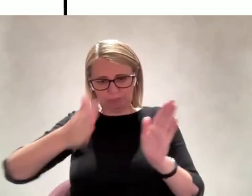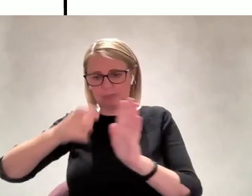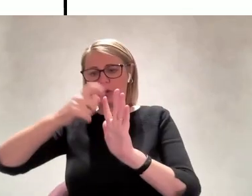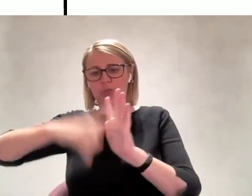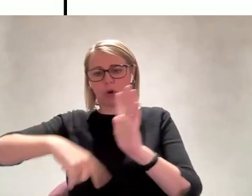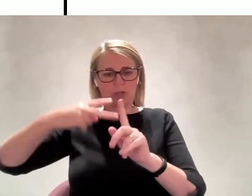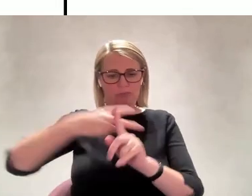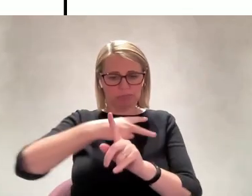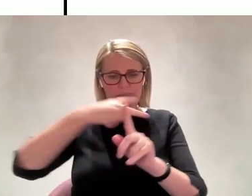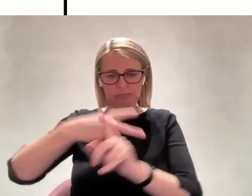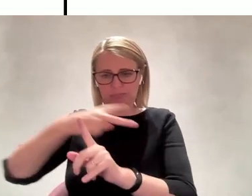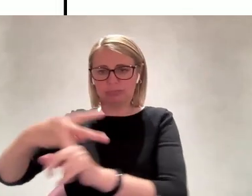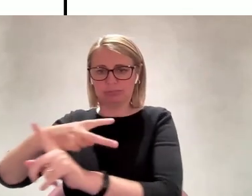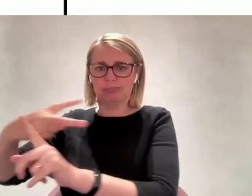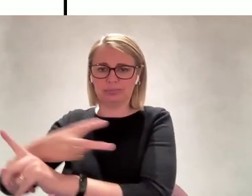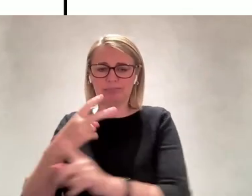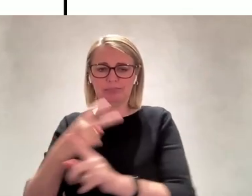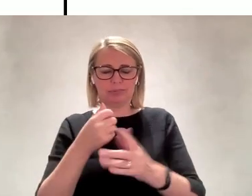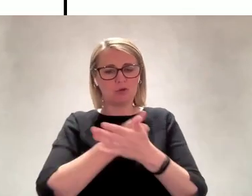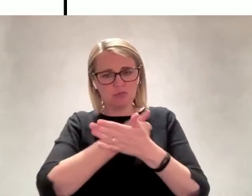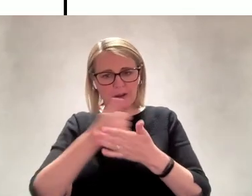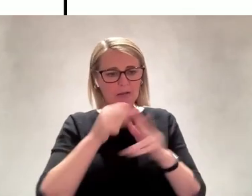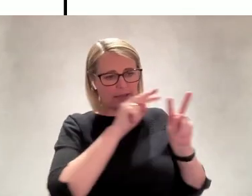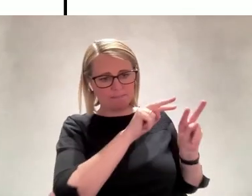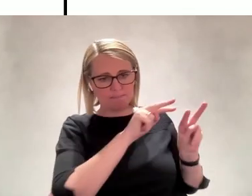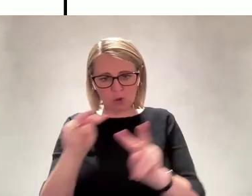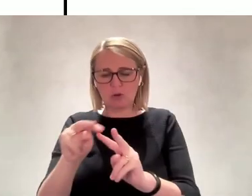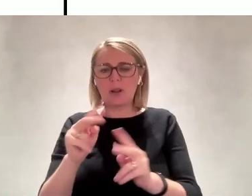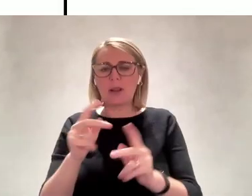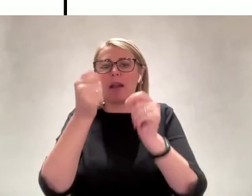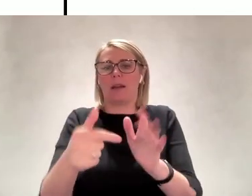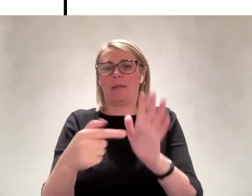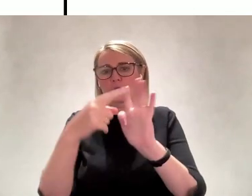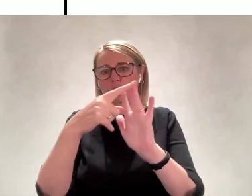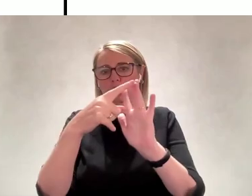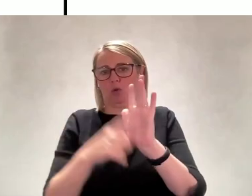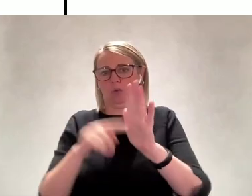cycle, and that includes regular monitoring after a tool has been